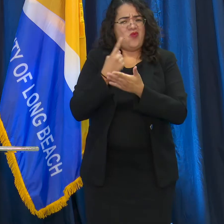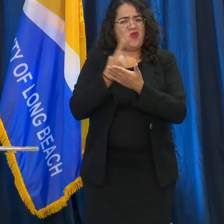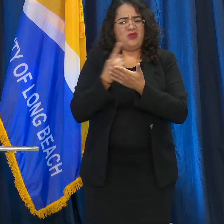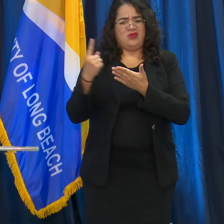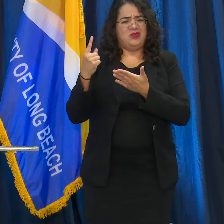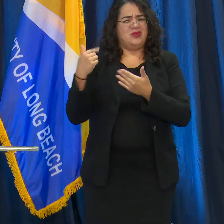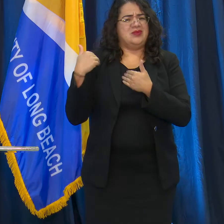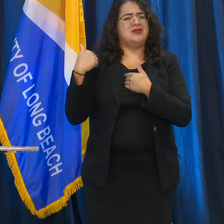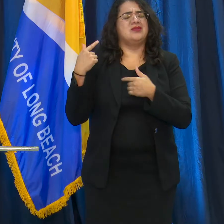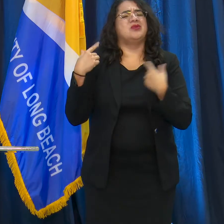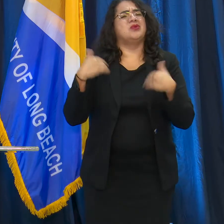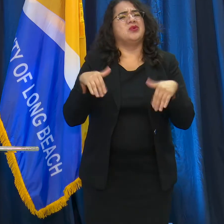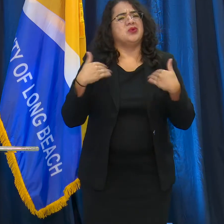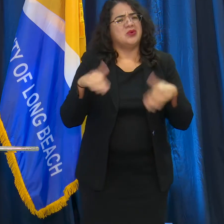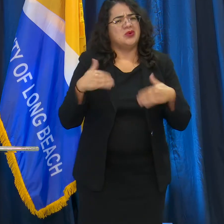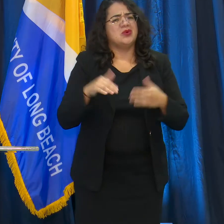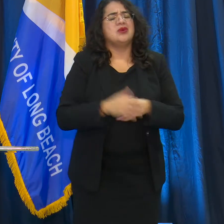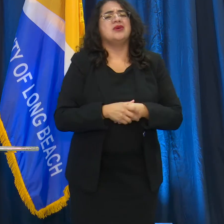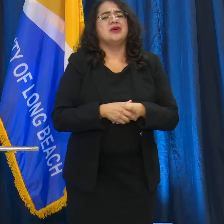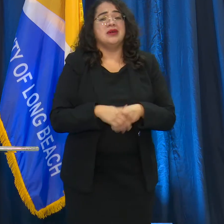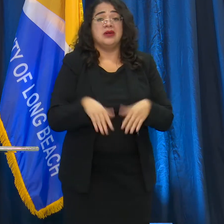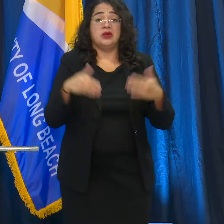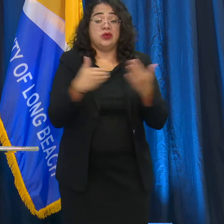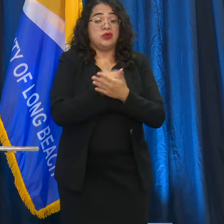our city-run testing sites will all have new hours starting